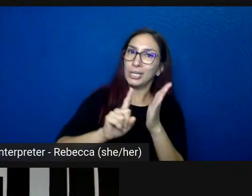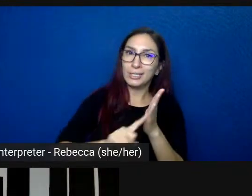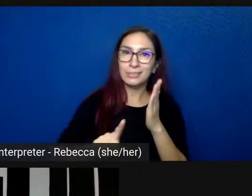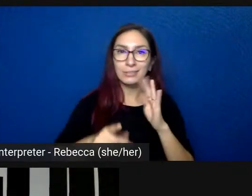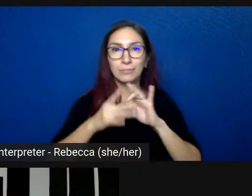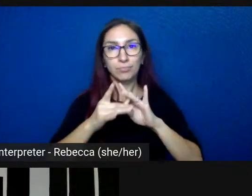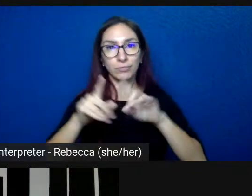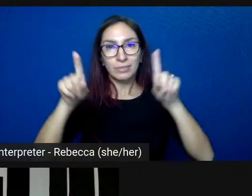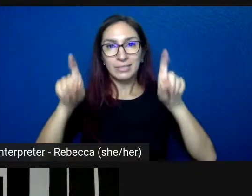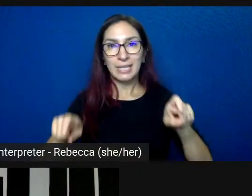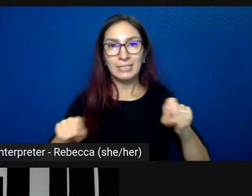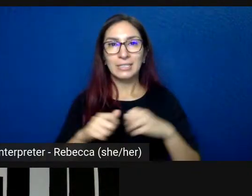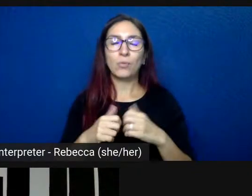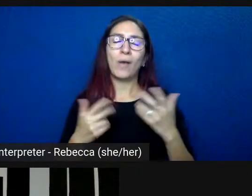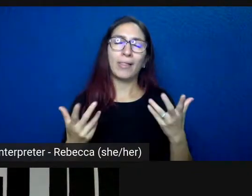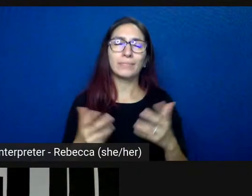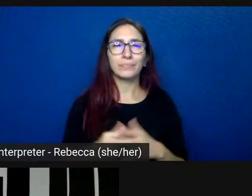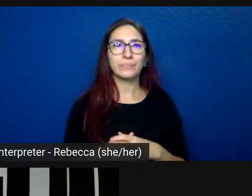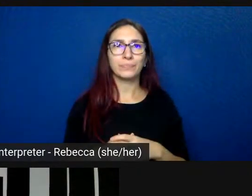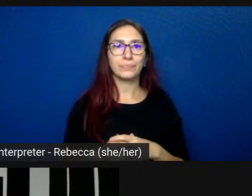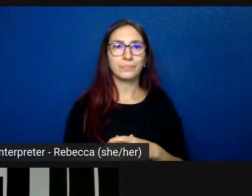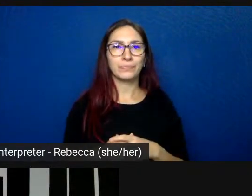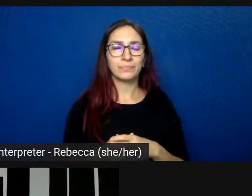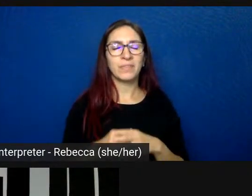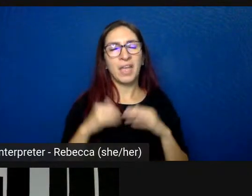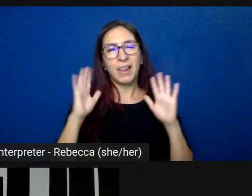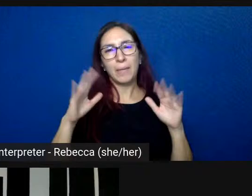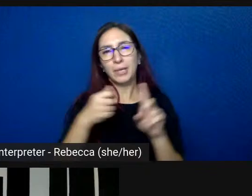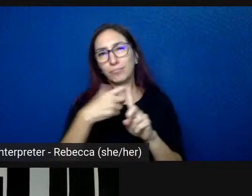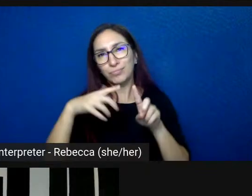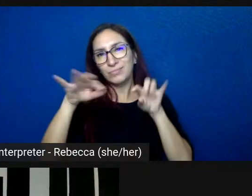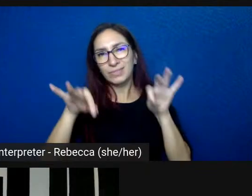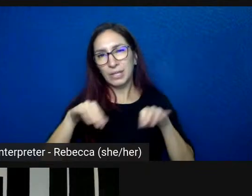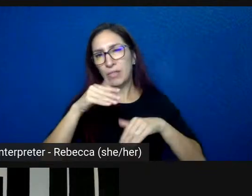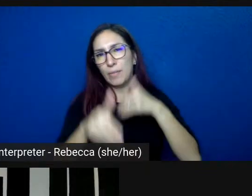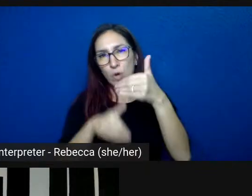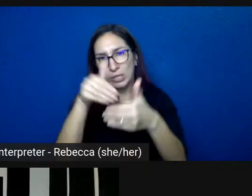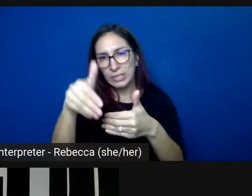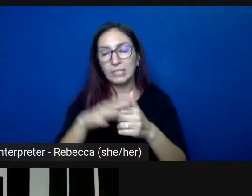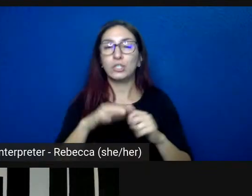Is not that we do not want. We have made some checks about testing.